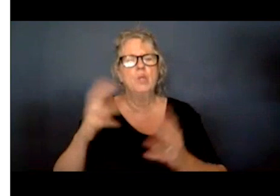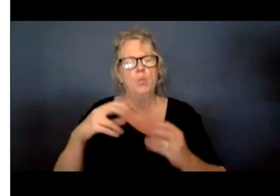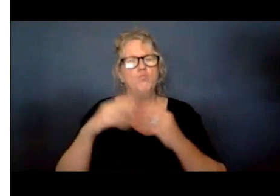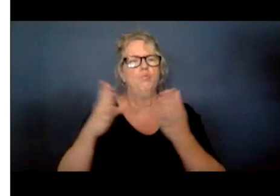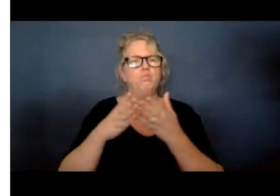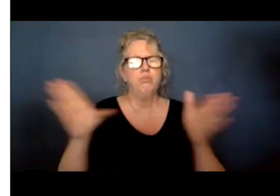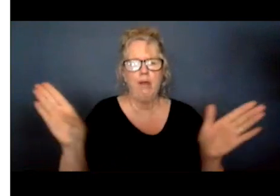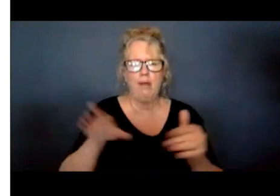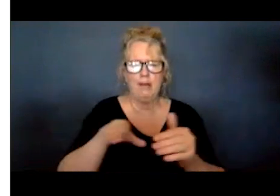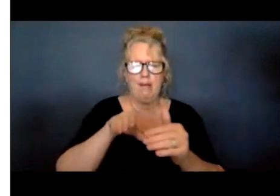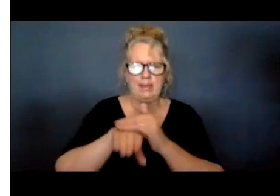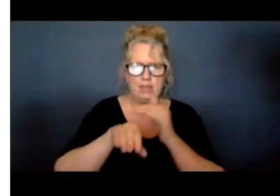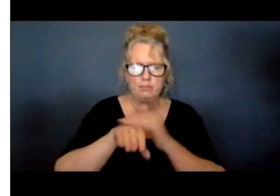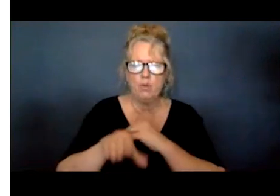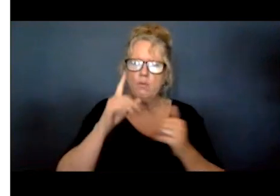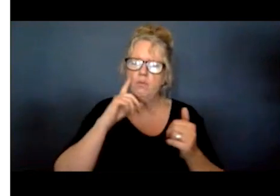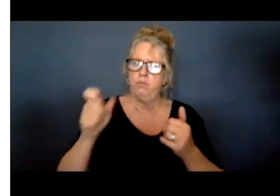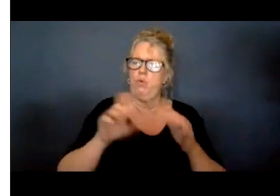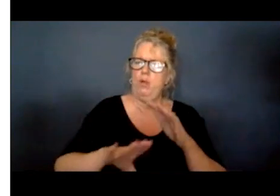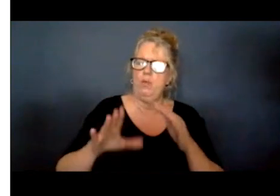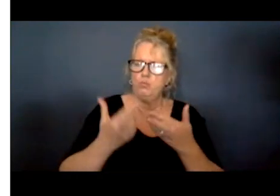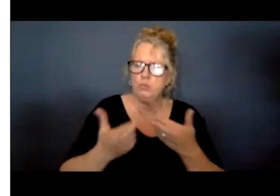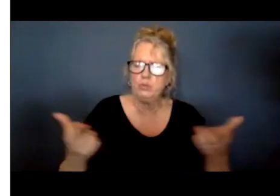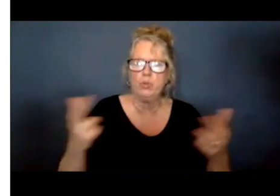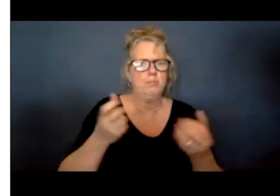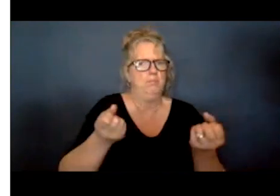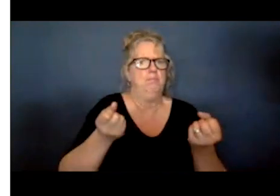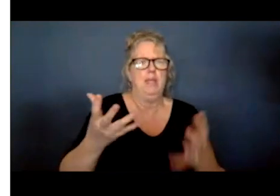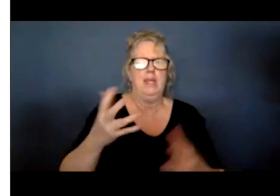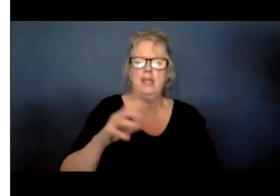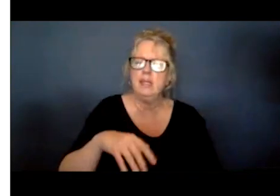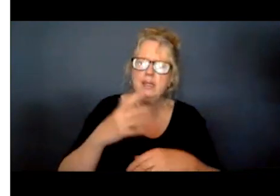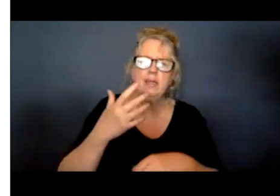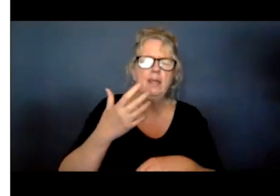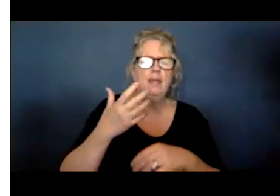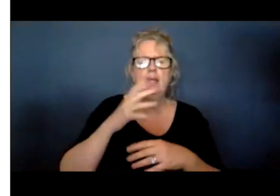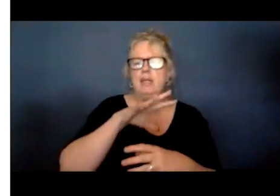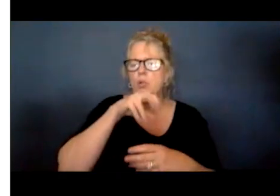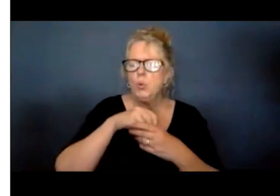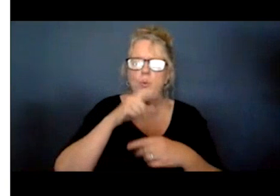to essential resources. Many mainstream tools now include functionality that either replaces